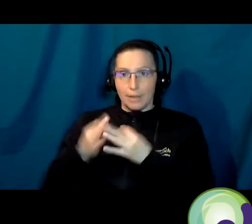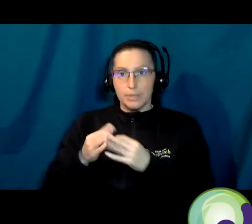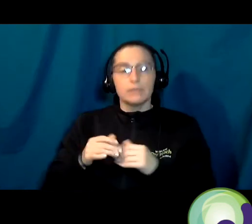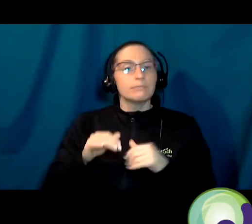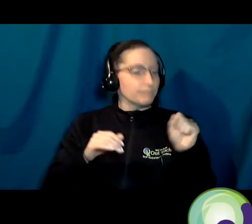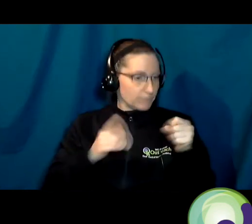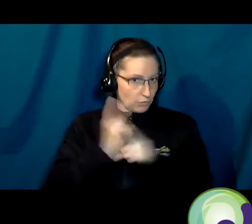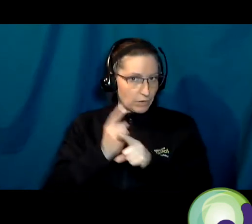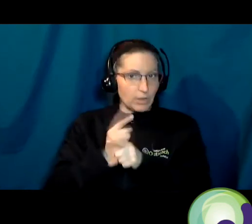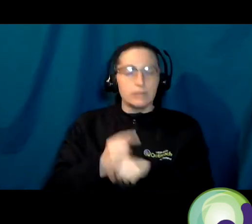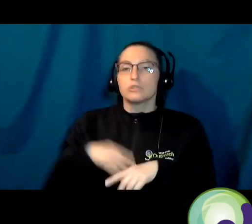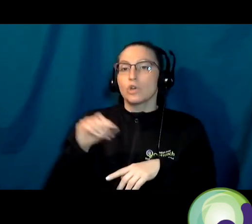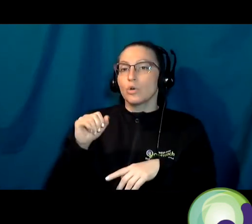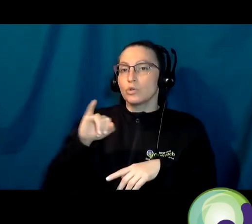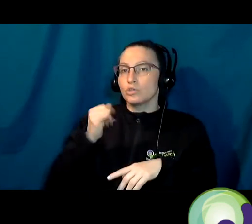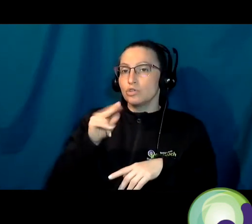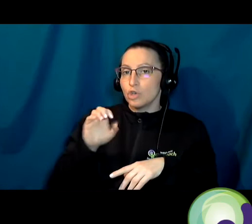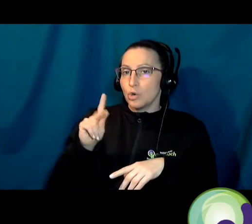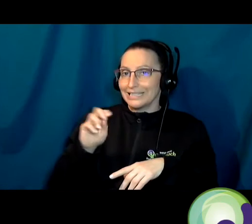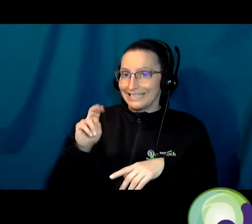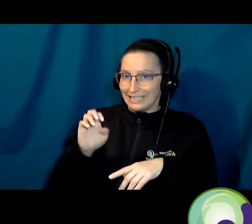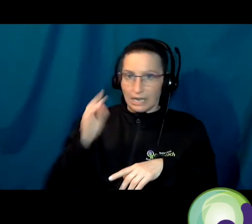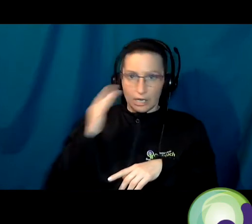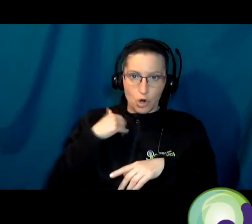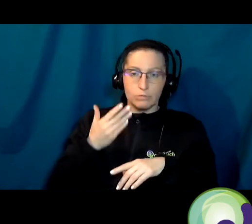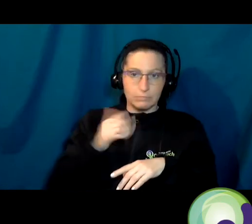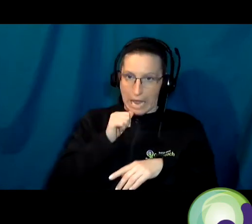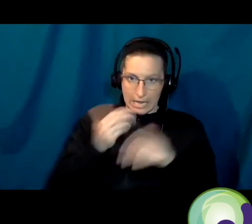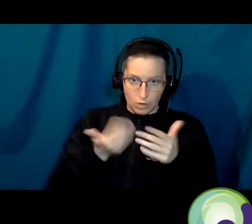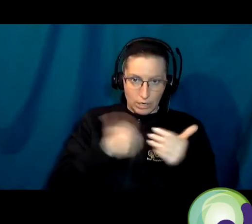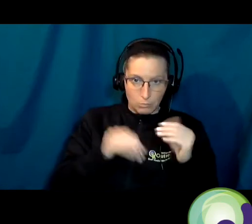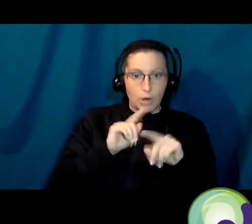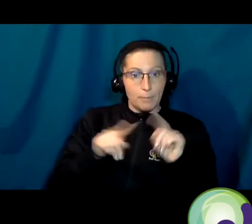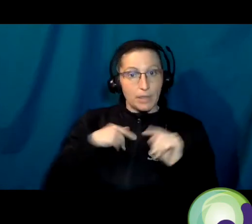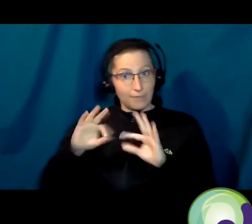still, I know that Joe's not around anymore, but does the family still own Plastic Ingenuity?